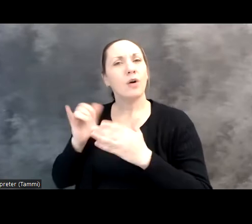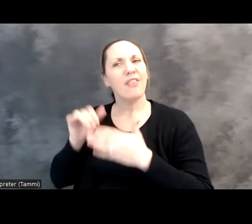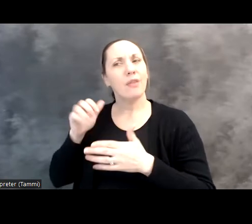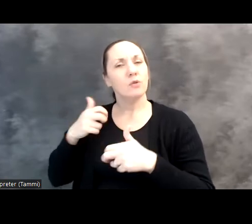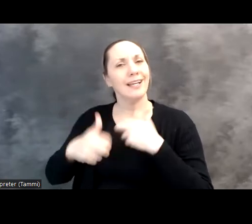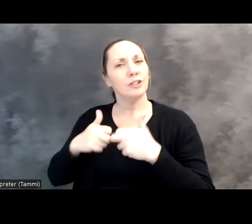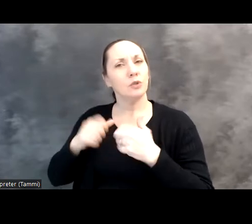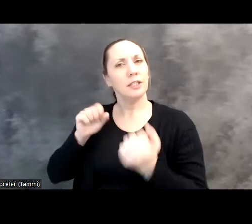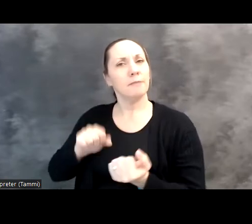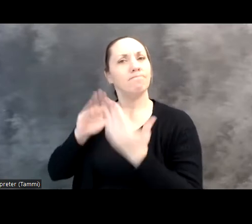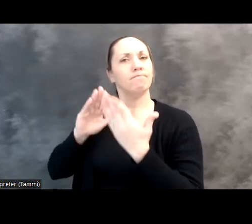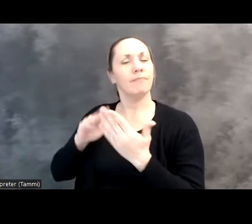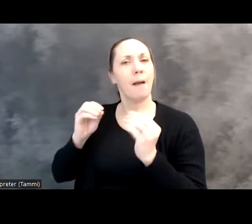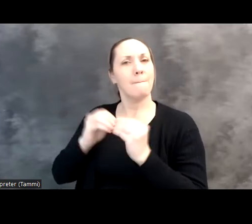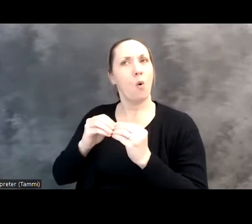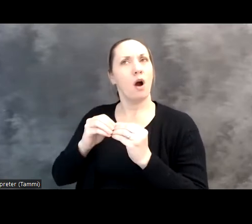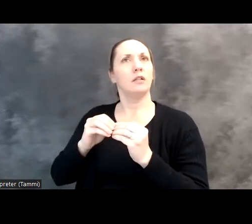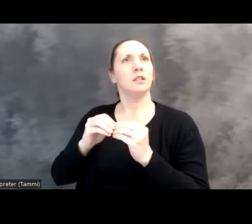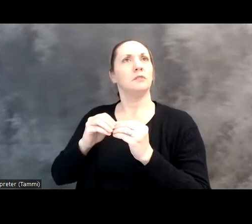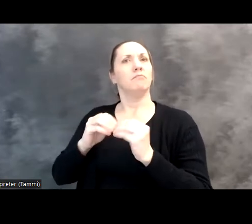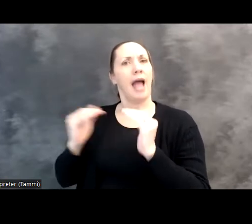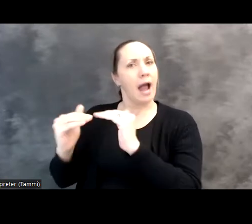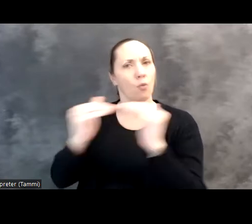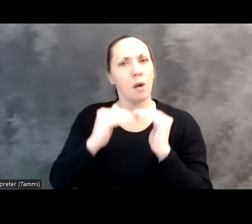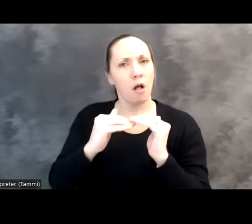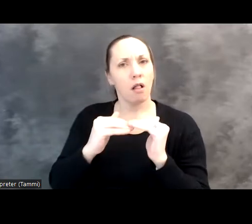unusable outside of the lab setting.